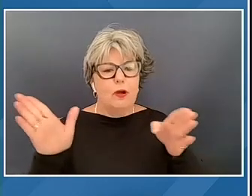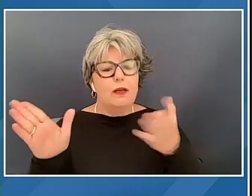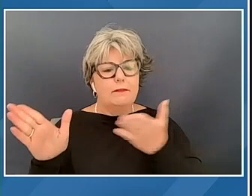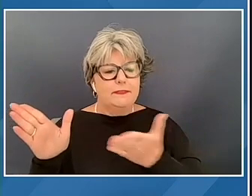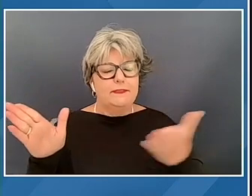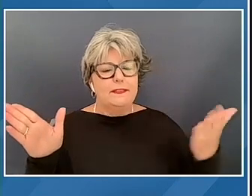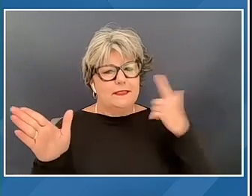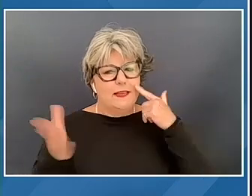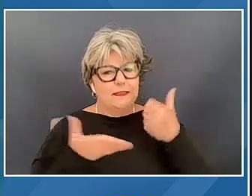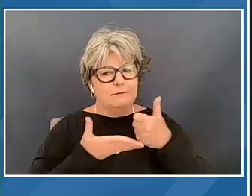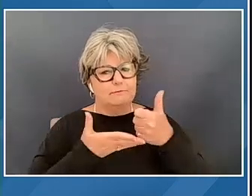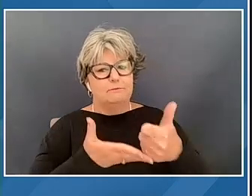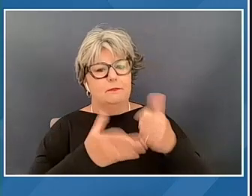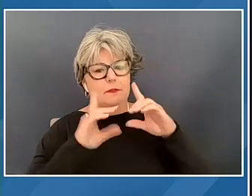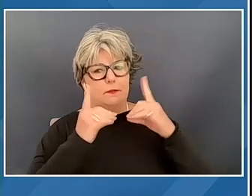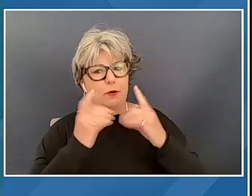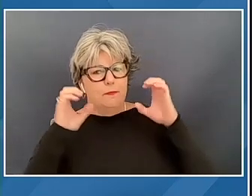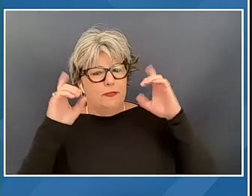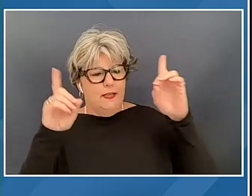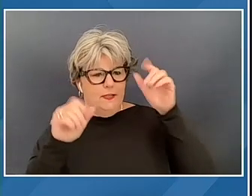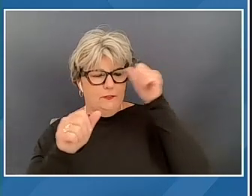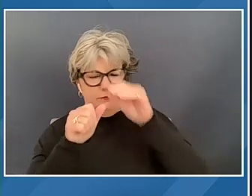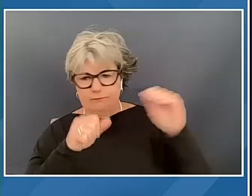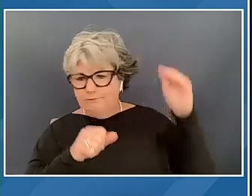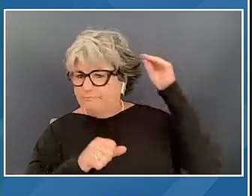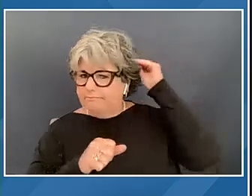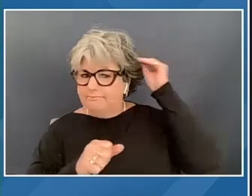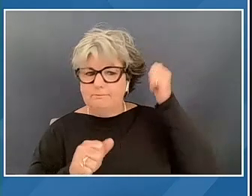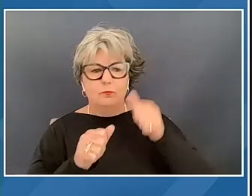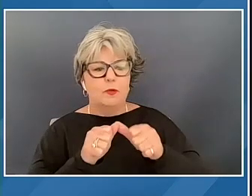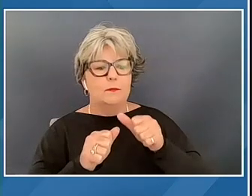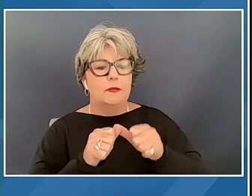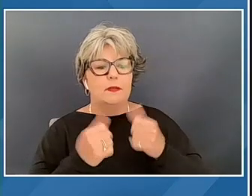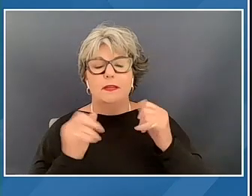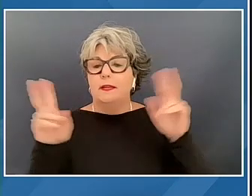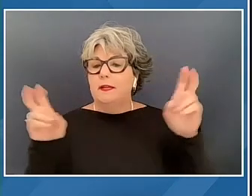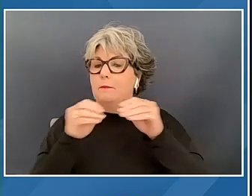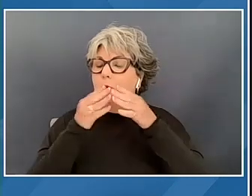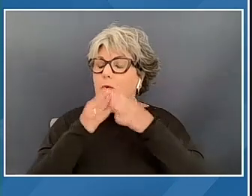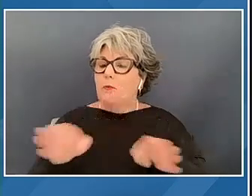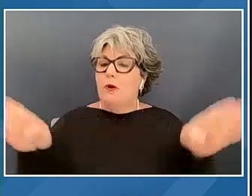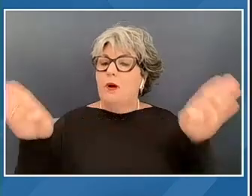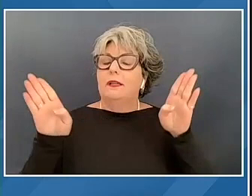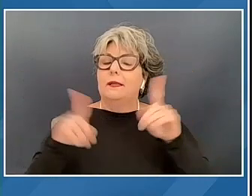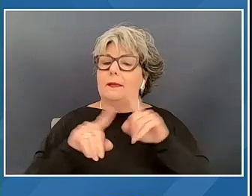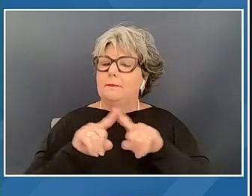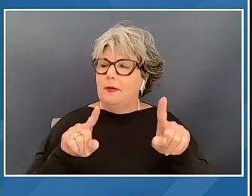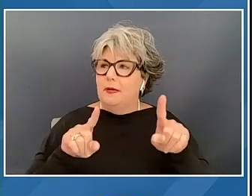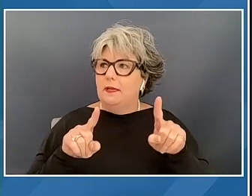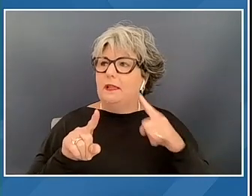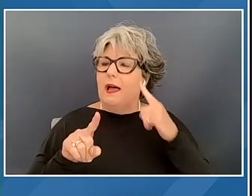Department to keep in mind in thinking about this, that- this issue more broadly that I think is- are particularly salient